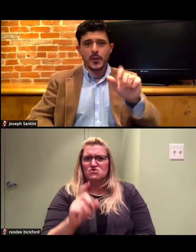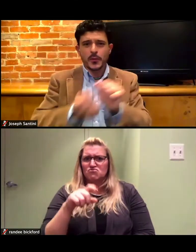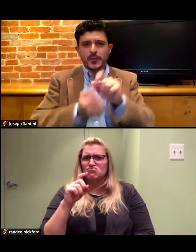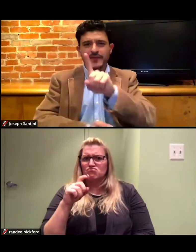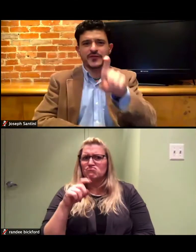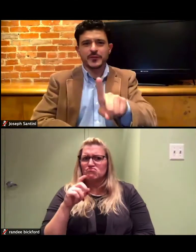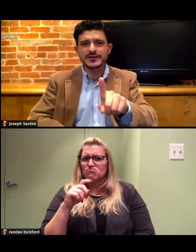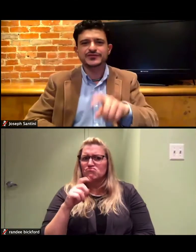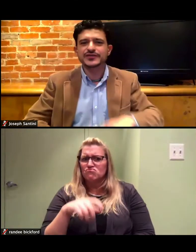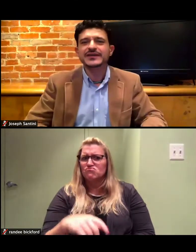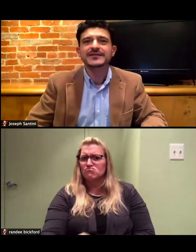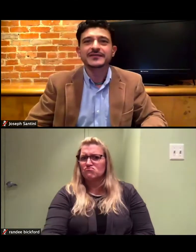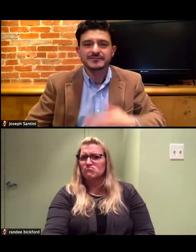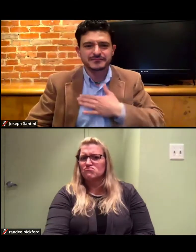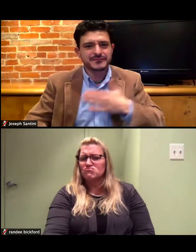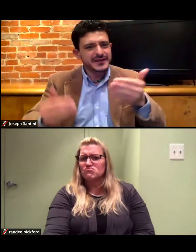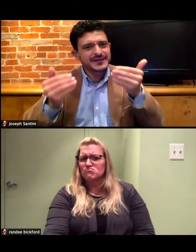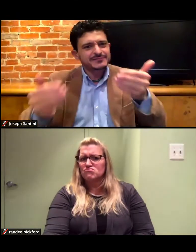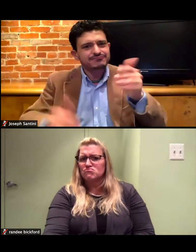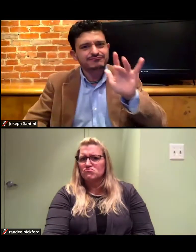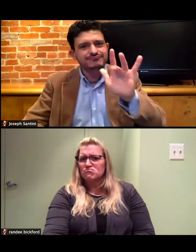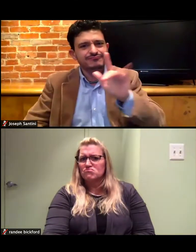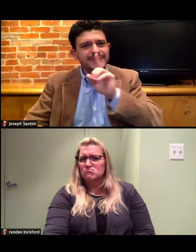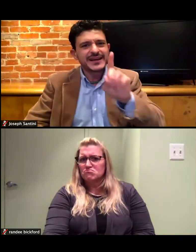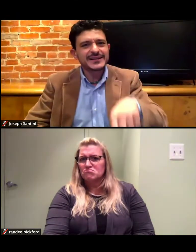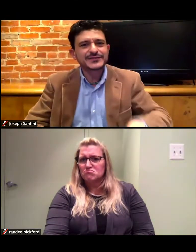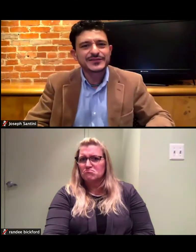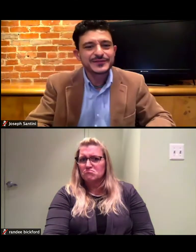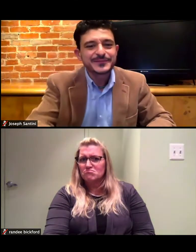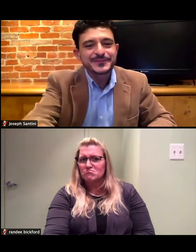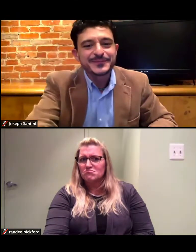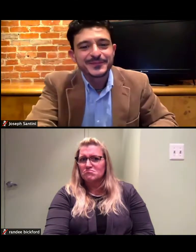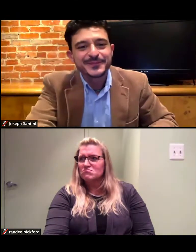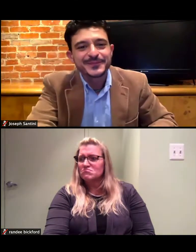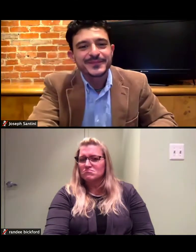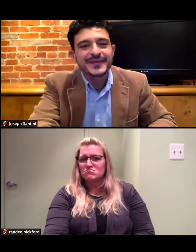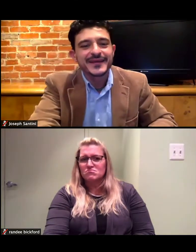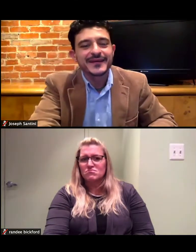Okay, you should all see the poll. It should pop up on your screen. Please click your answers now.